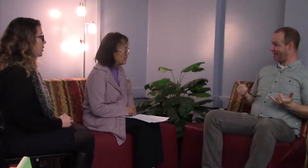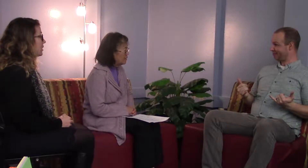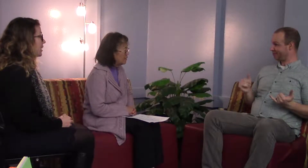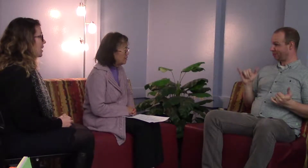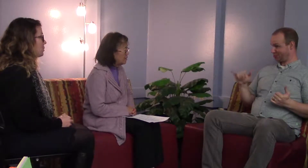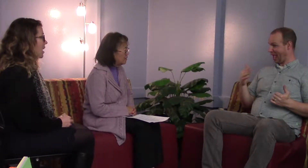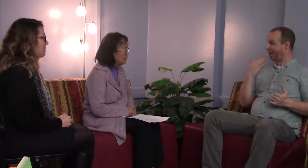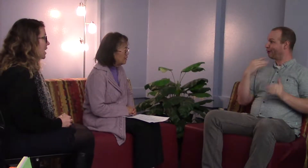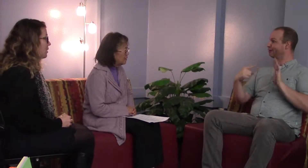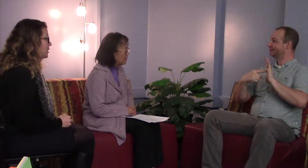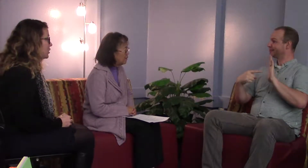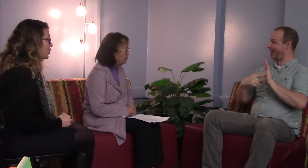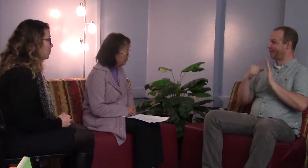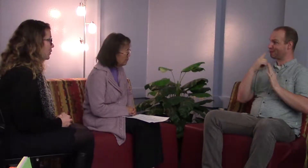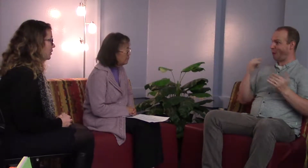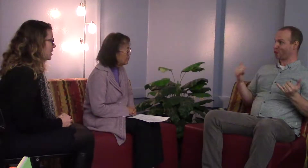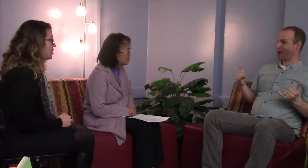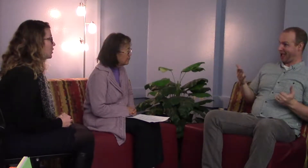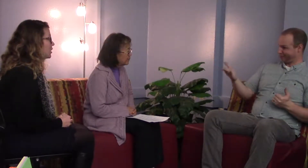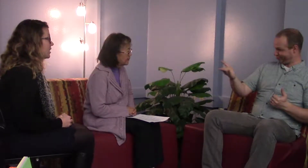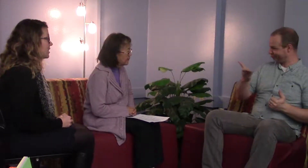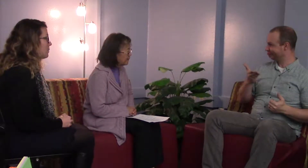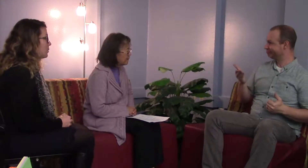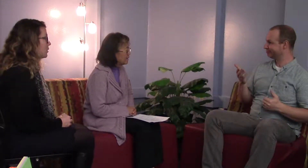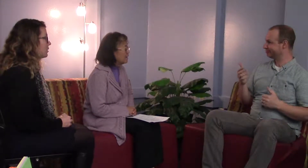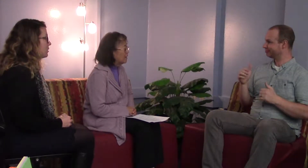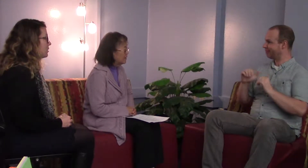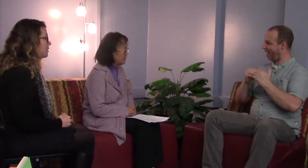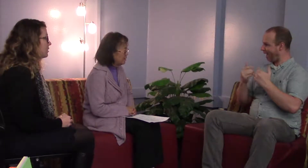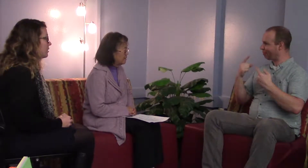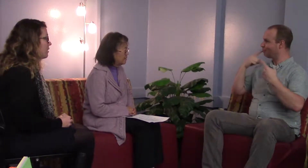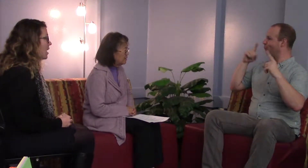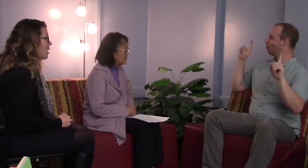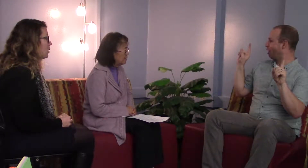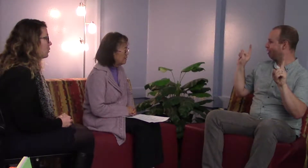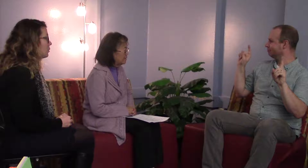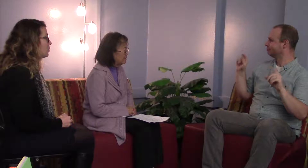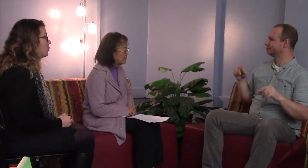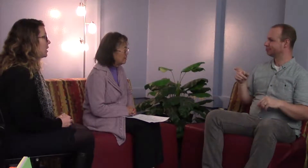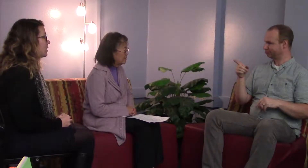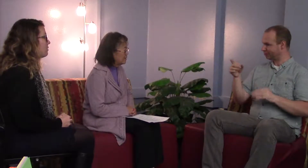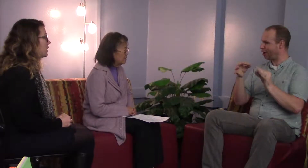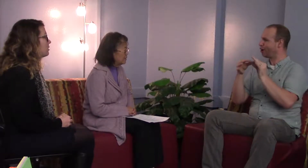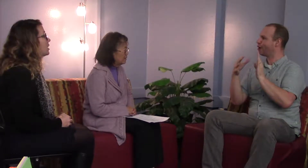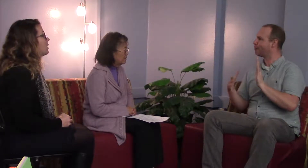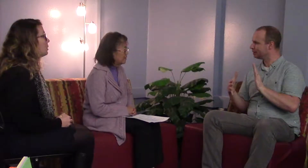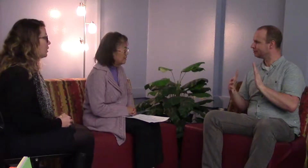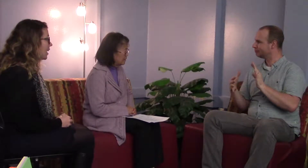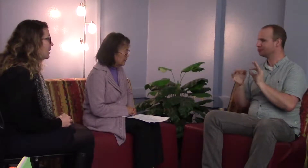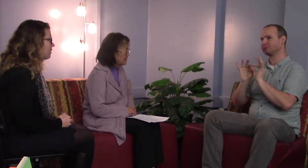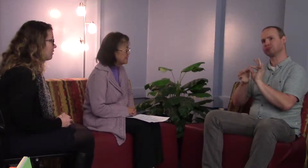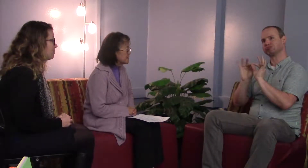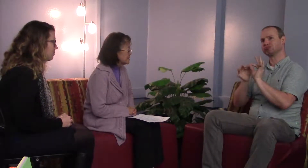Currently, as we have now, an interpreter -- that's a good example of how we can effectively communicate.